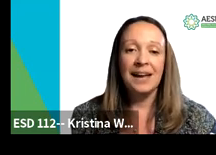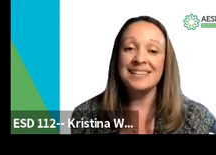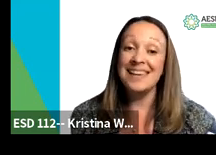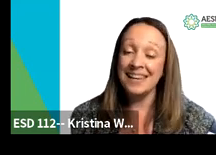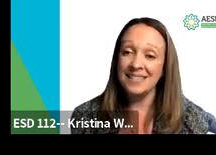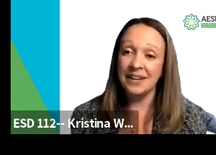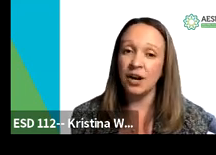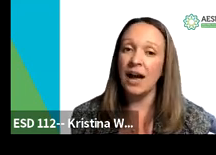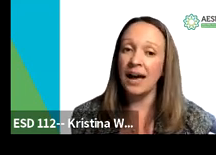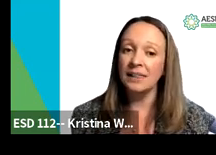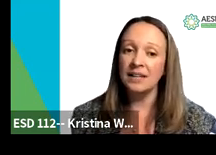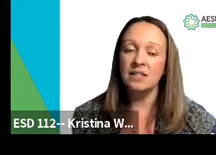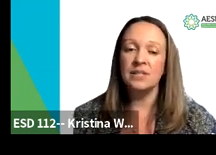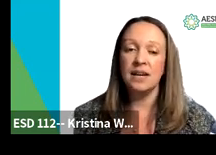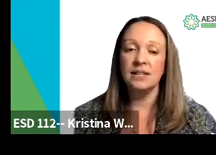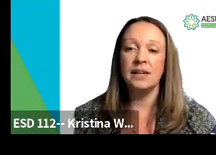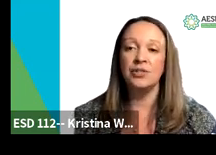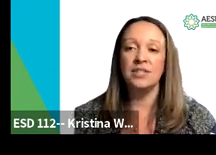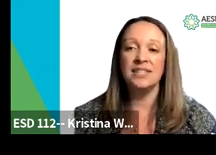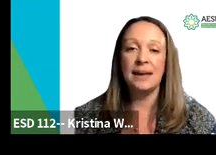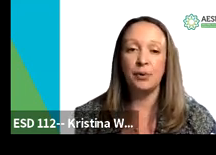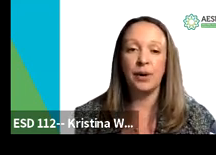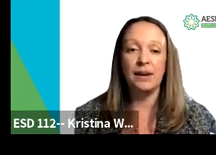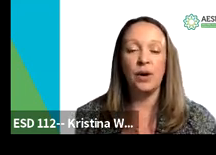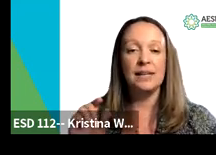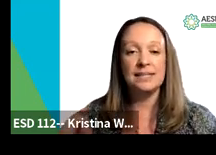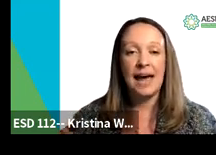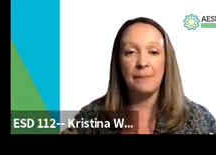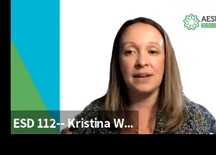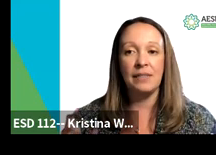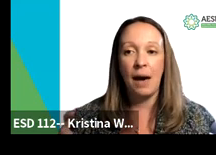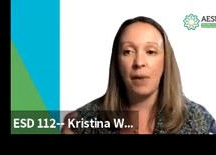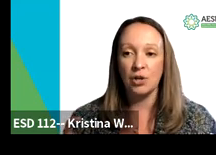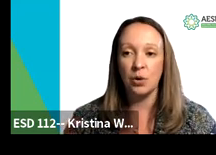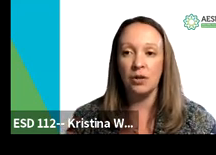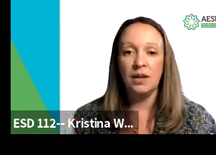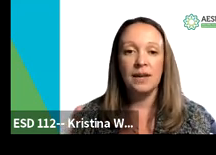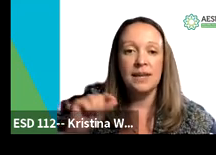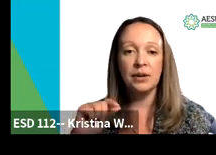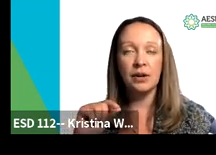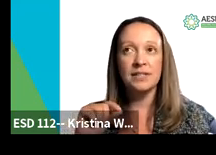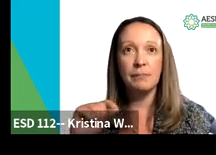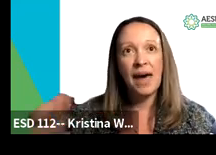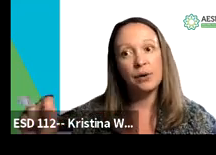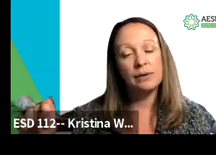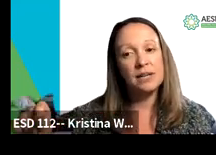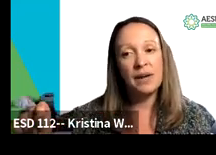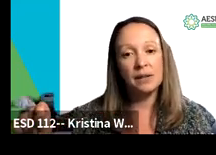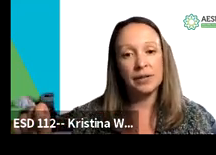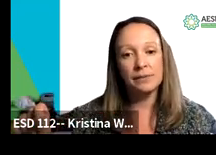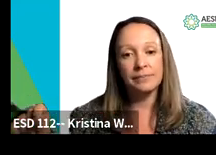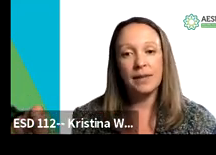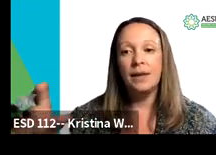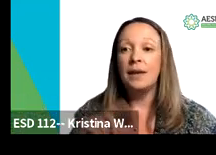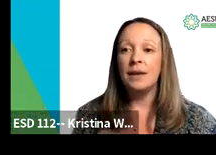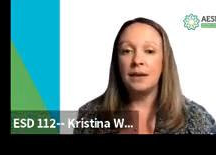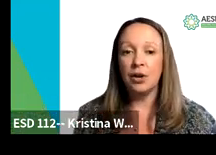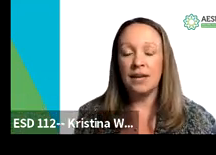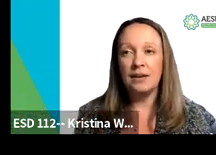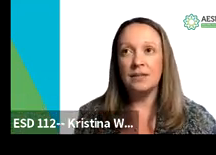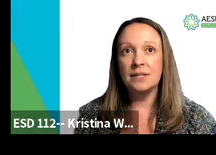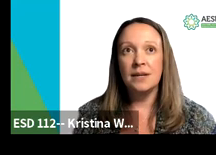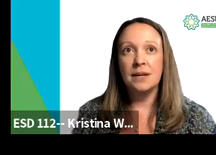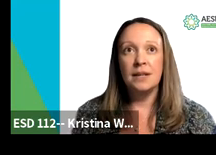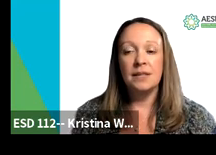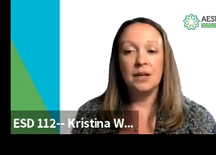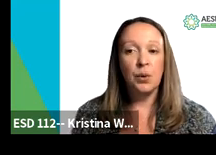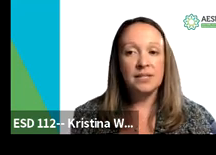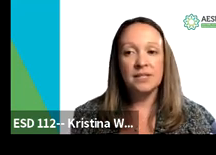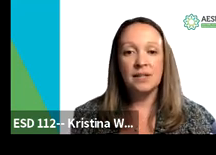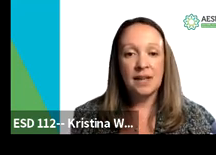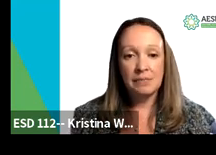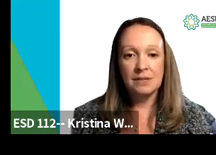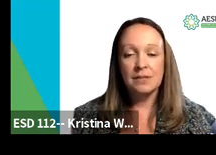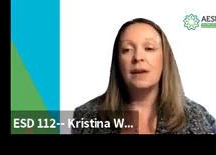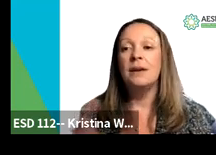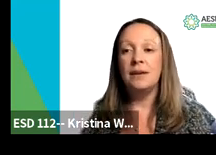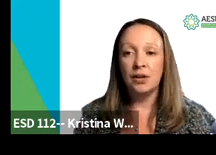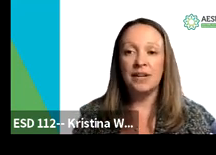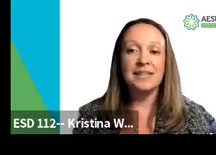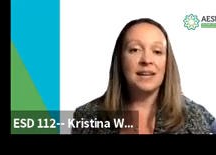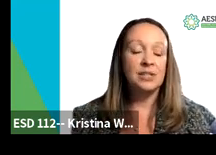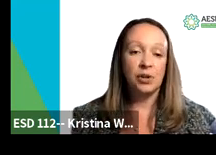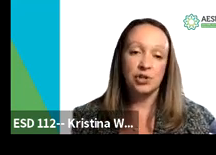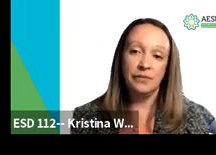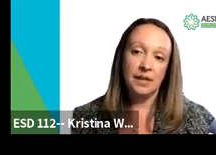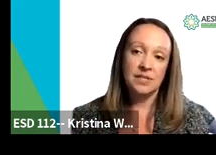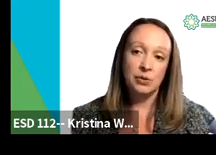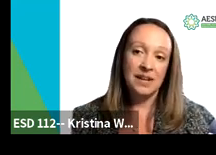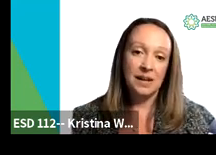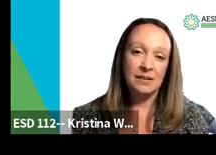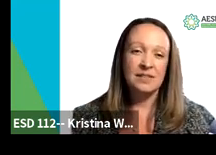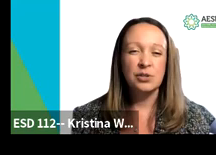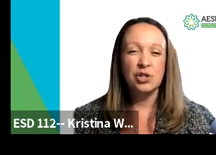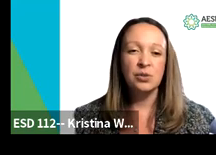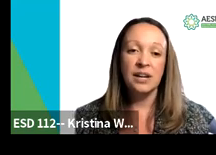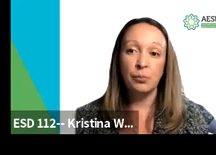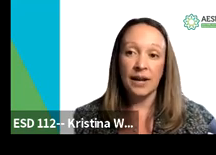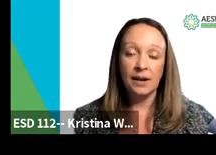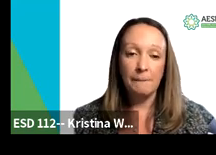ESD 112-- Kristina Wambold: A text header. I like to use text headers to separate what needs to happen in that module here is the background independent learning here is the quizzes and assignments here is any instructional videos, they may need. So it's just a way to break it up.